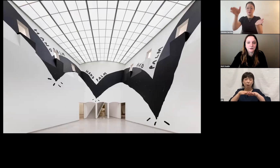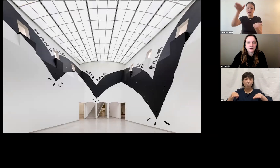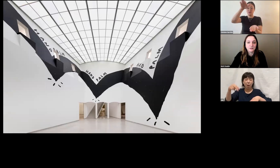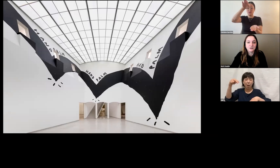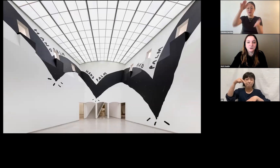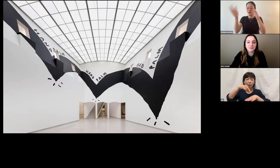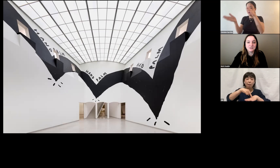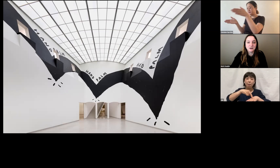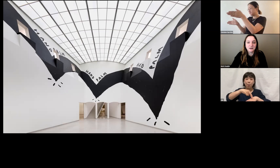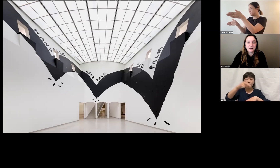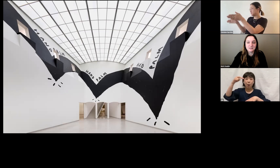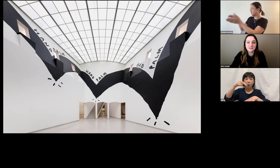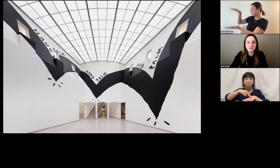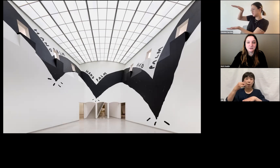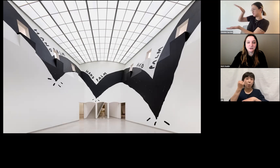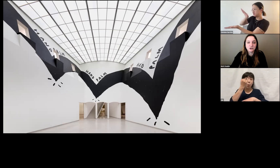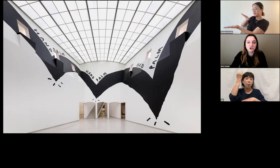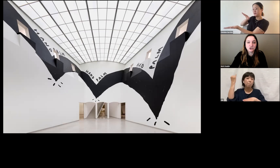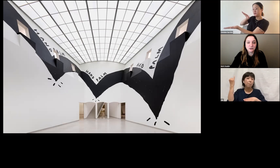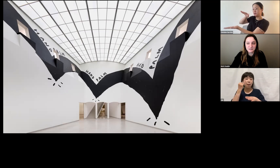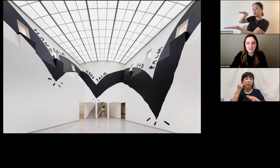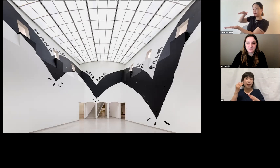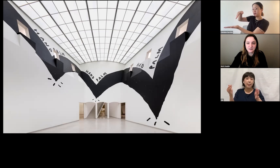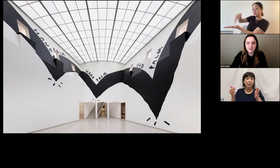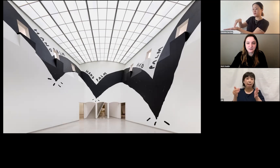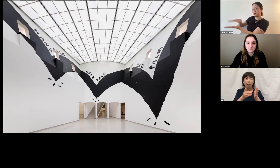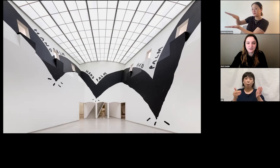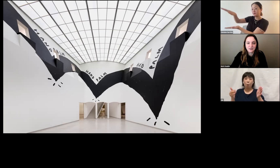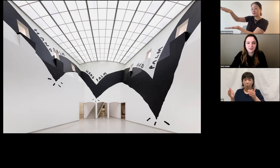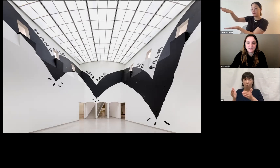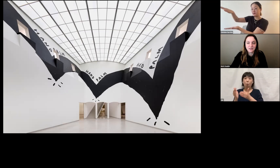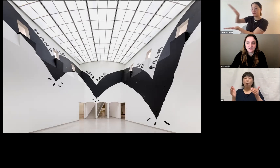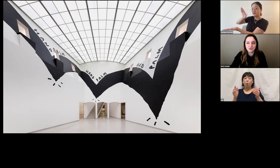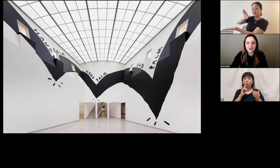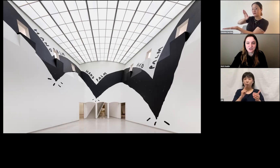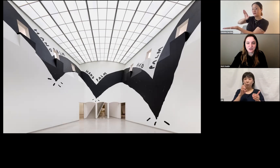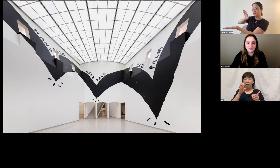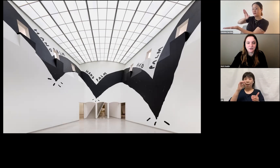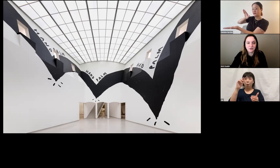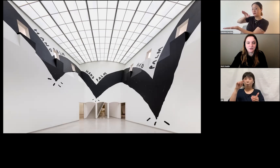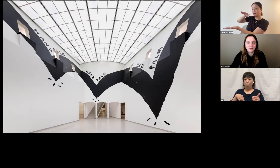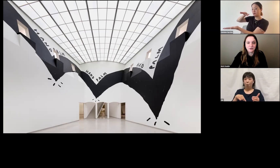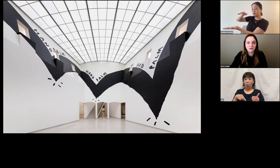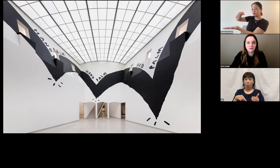And so what I've done is shifted that direction